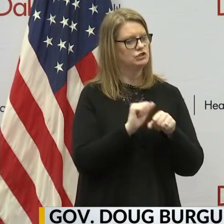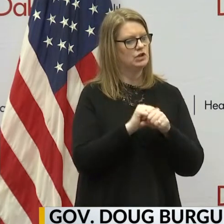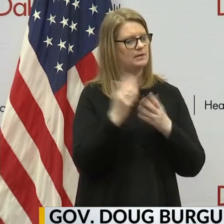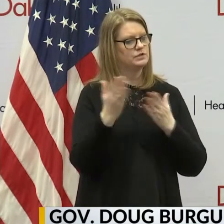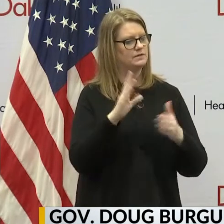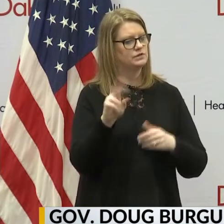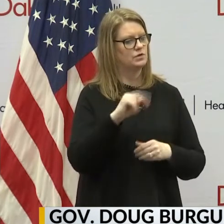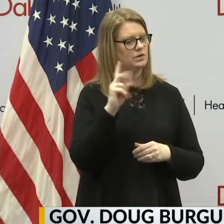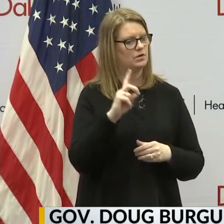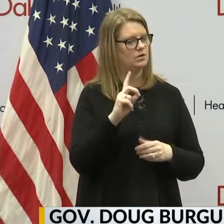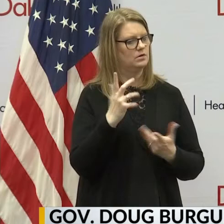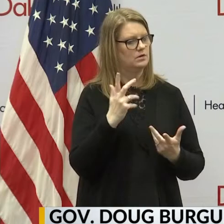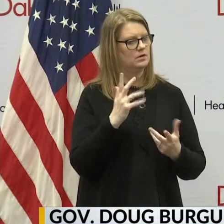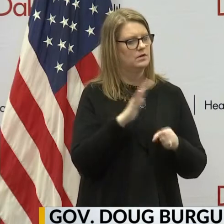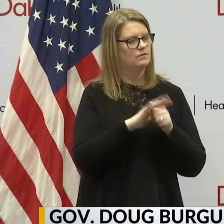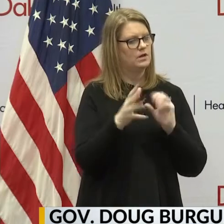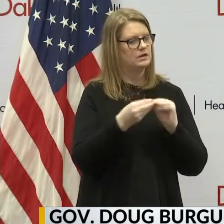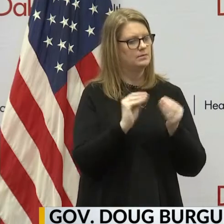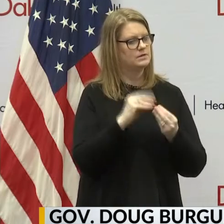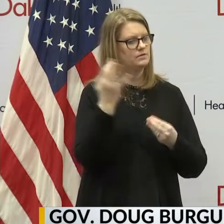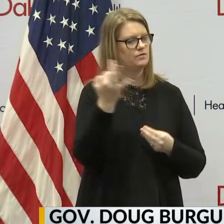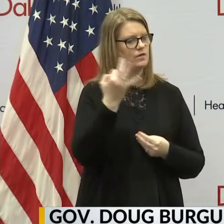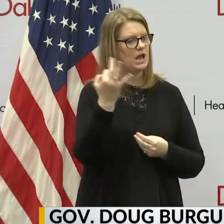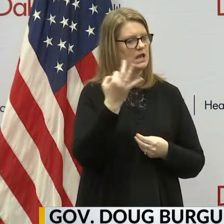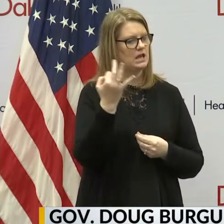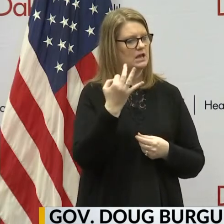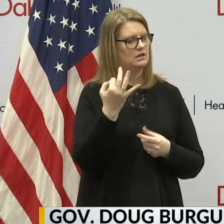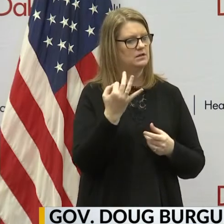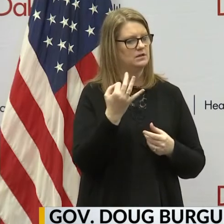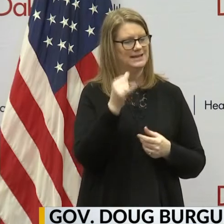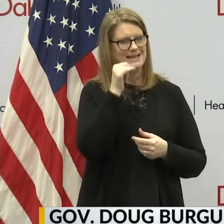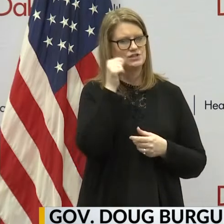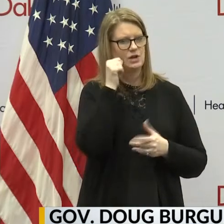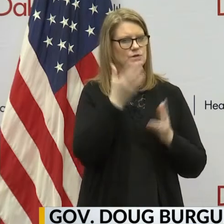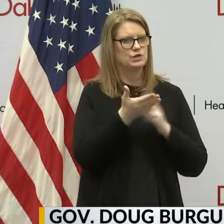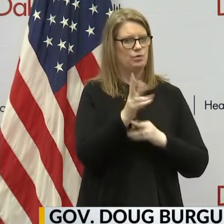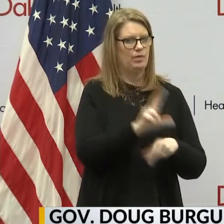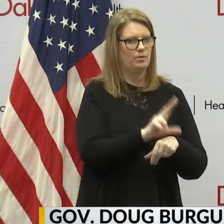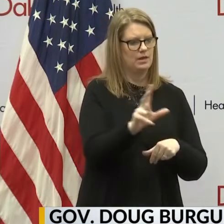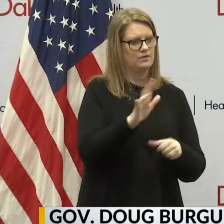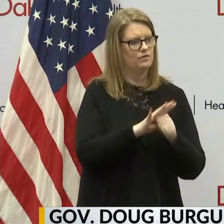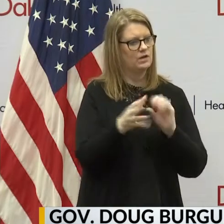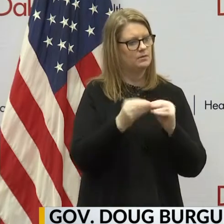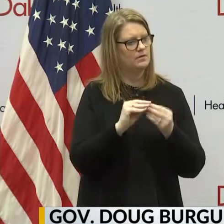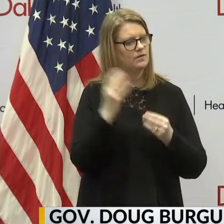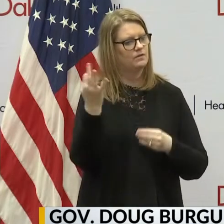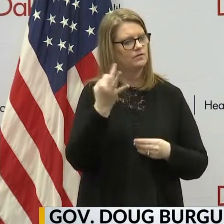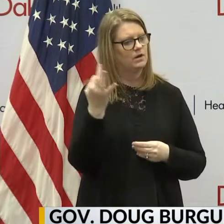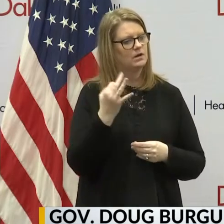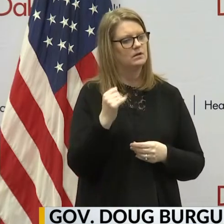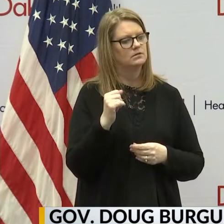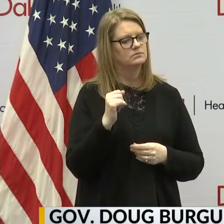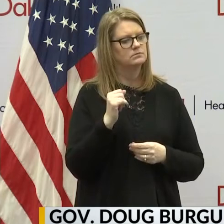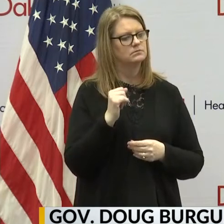HEALTHCARE BUT CHILDCARE IS NOT AVAILABLE. NEXT TOPIC, UNEMPLOYMENT COUNT, THESE ARE NUMBERS THAT ARE UPDATED FROM THE JOB SERVICE IN